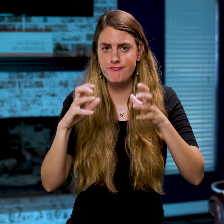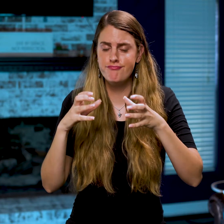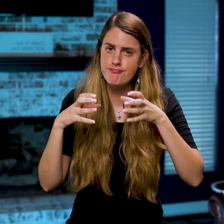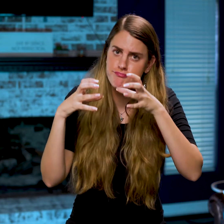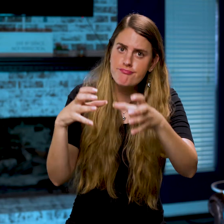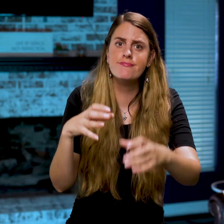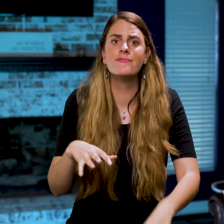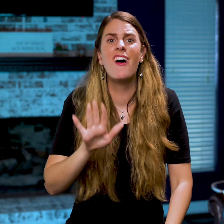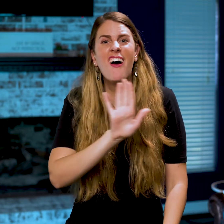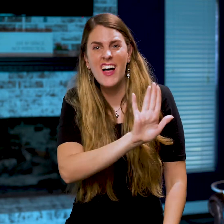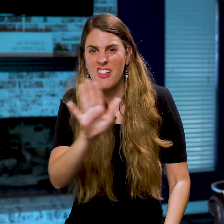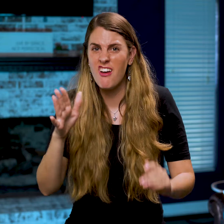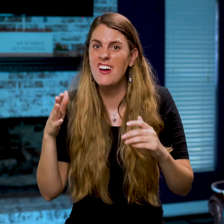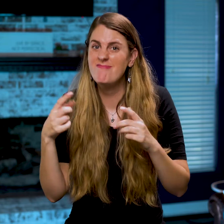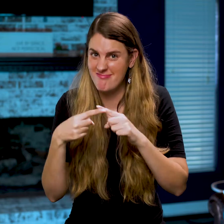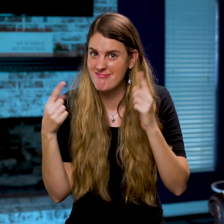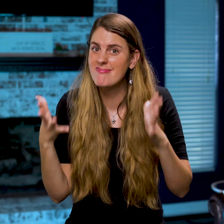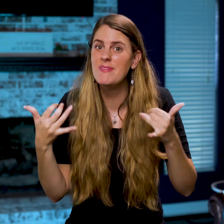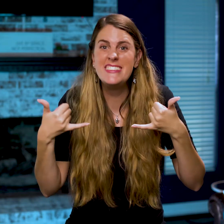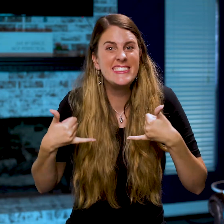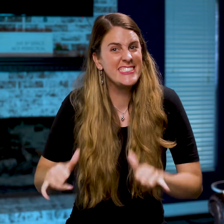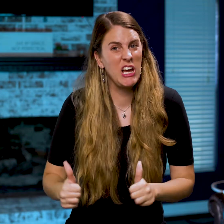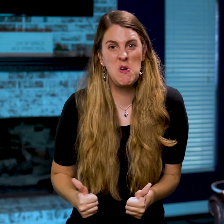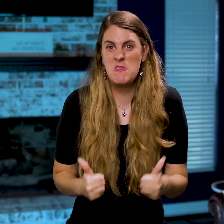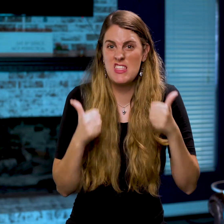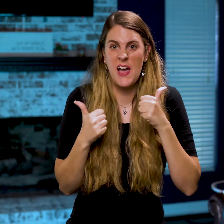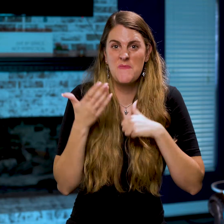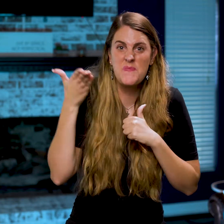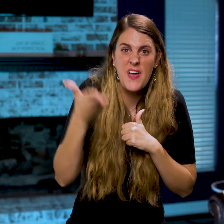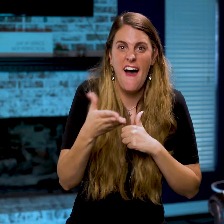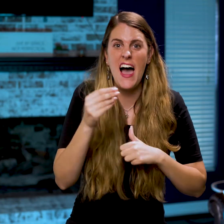Their enemies still live there